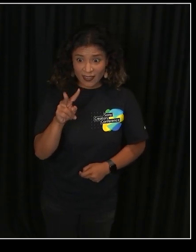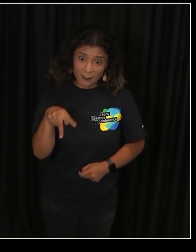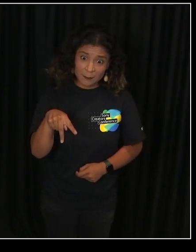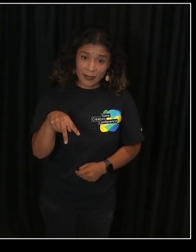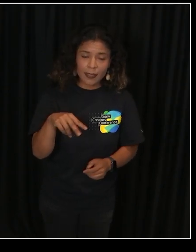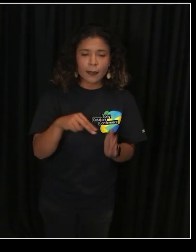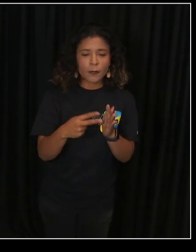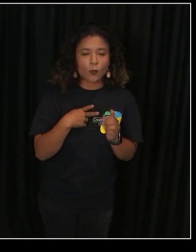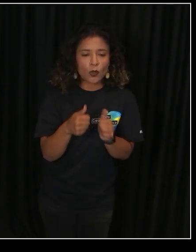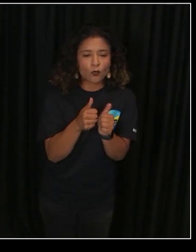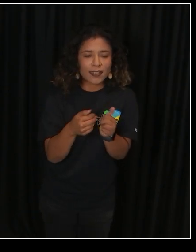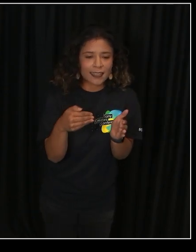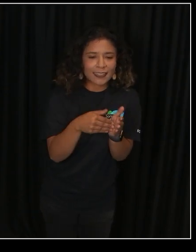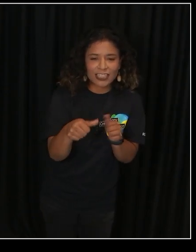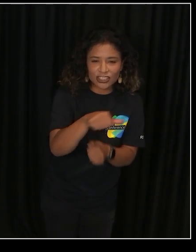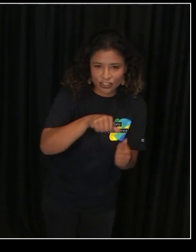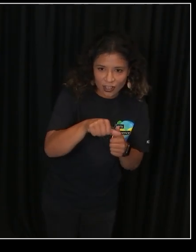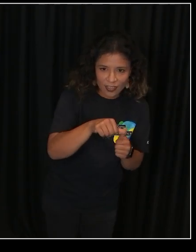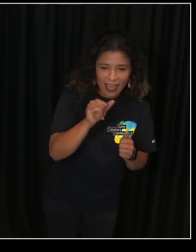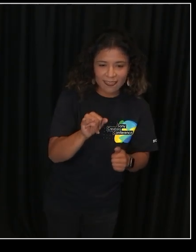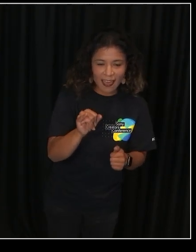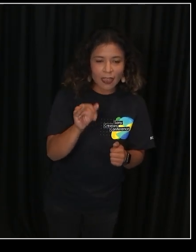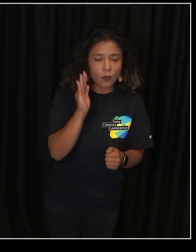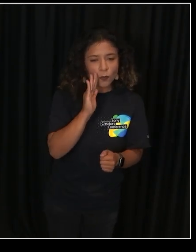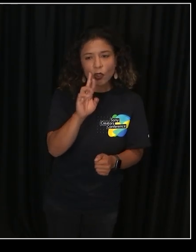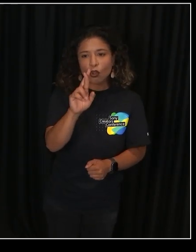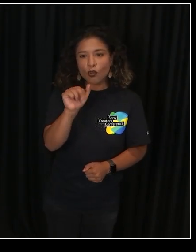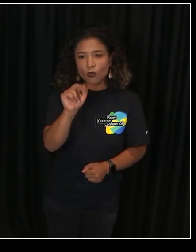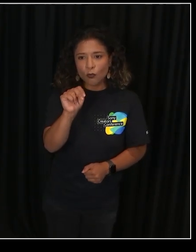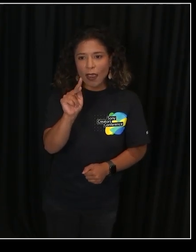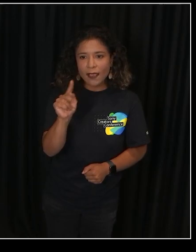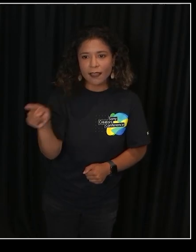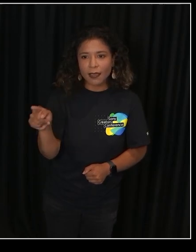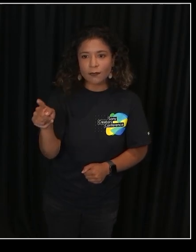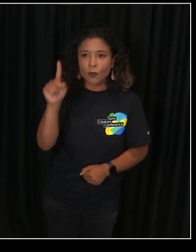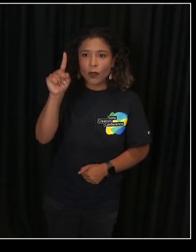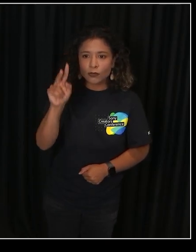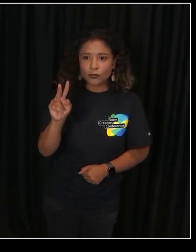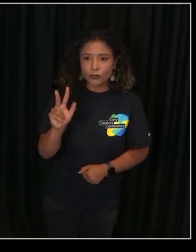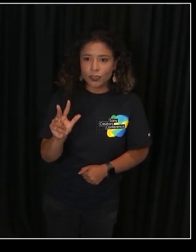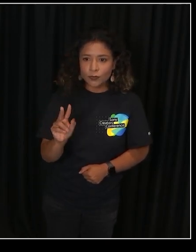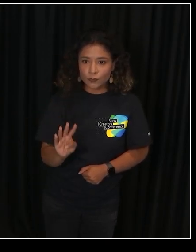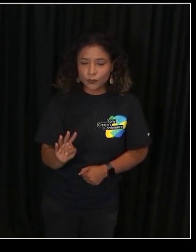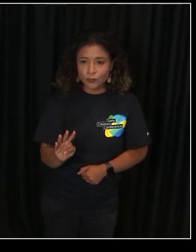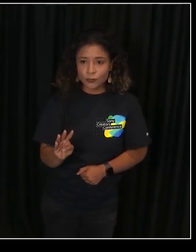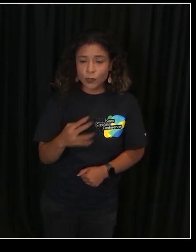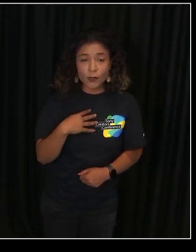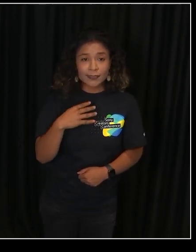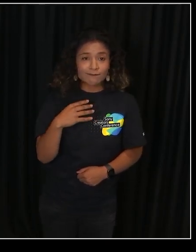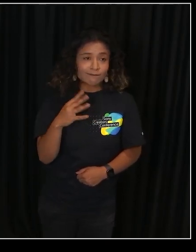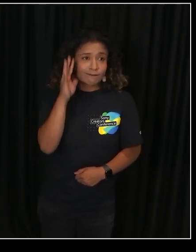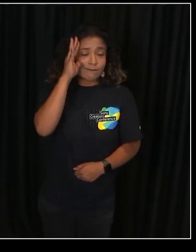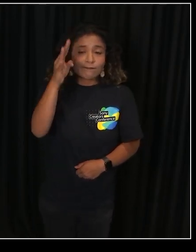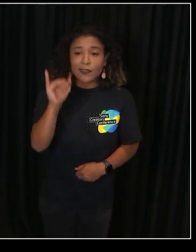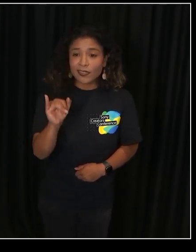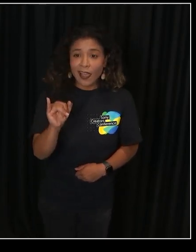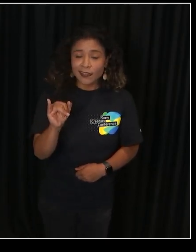and that ranks them. And so we come out with this ranking and we usually would take like the top two,